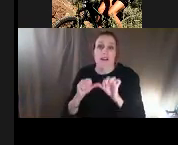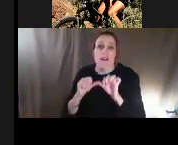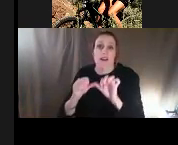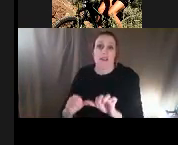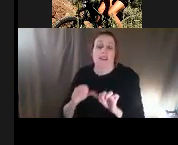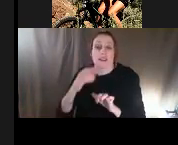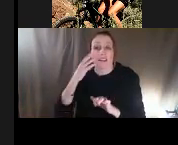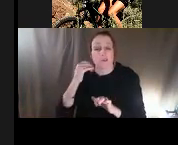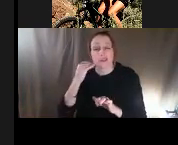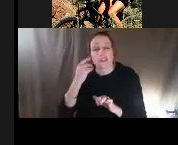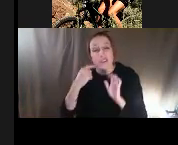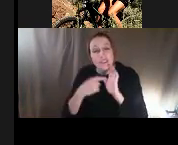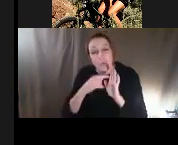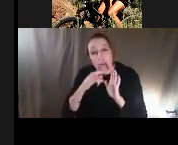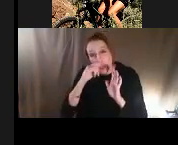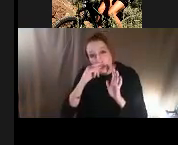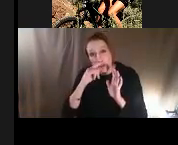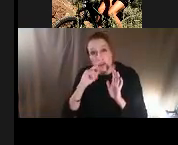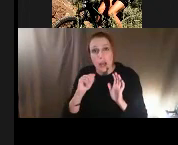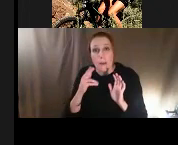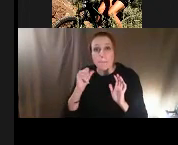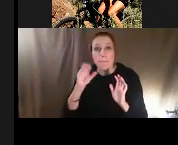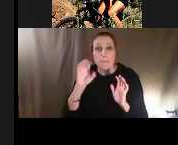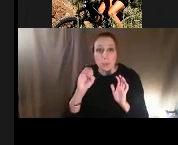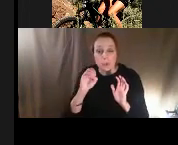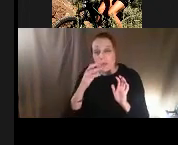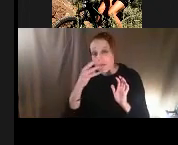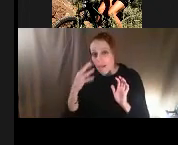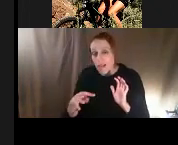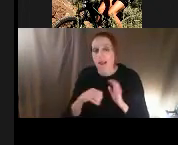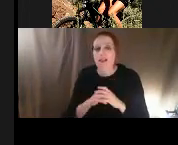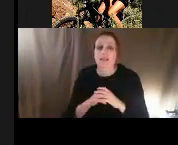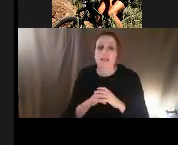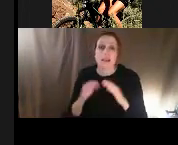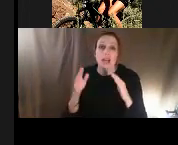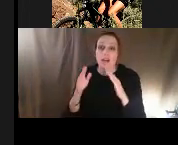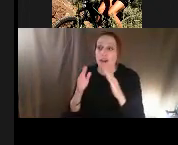neglect, combat violence, urban violence,